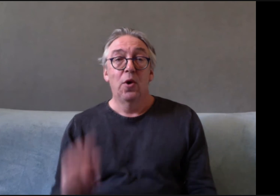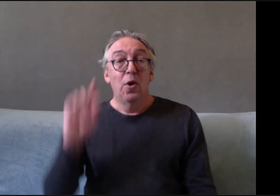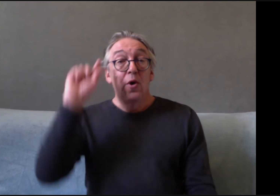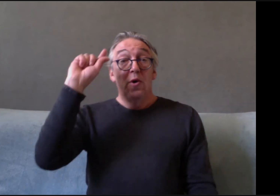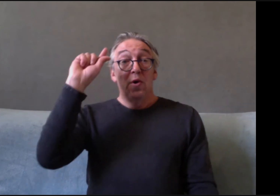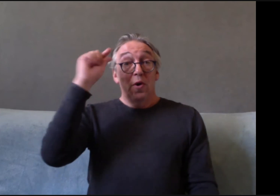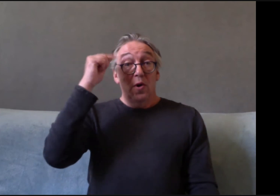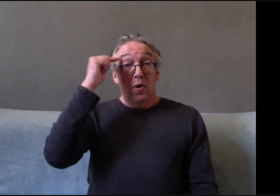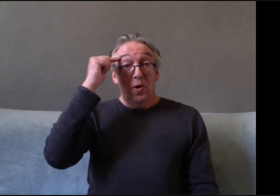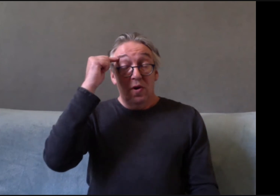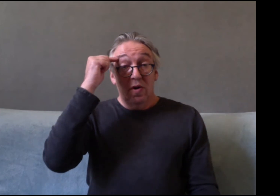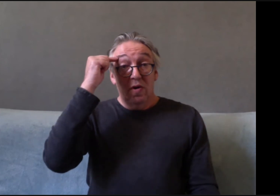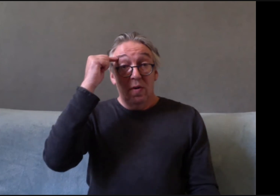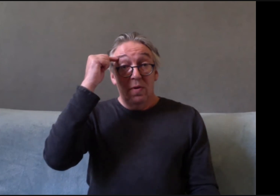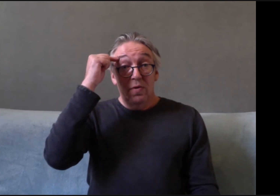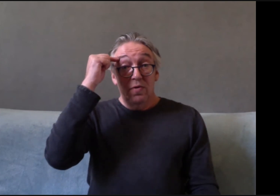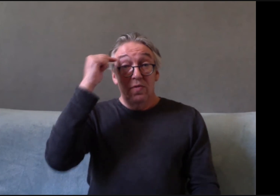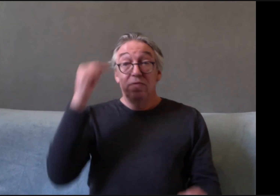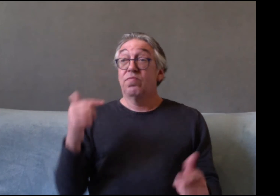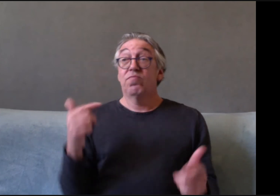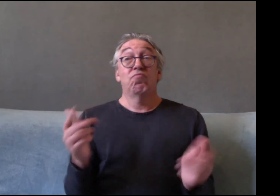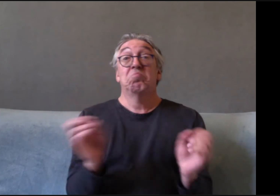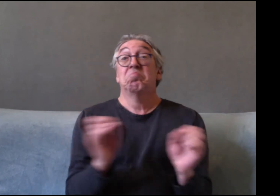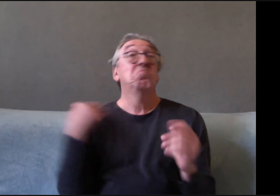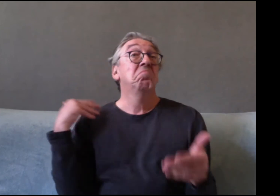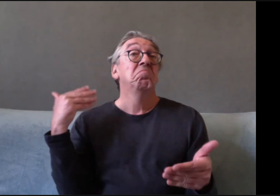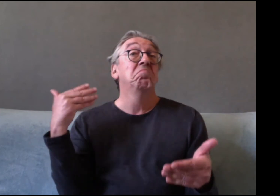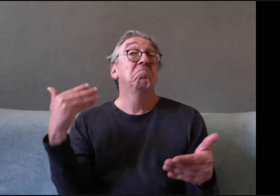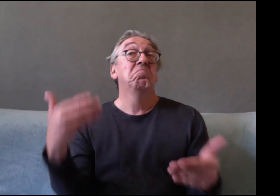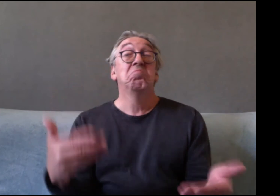to people with intellectual disabilities just hasn't been forthcoming.